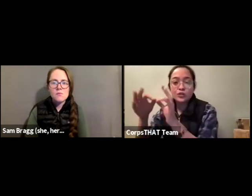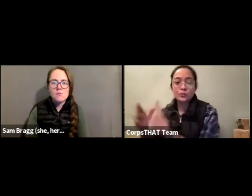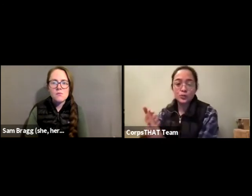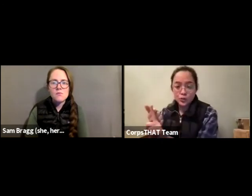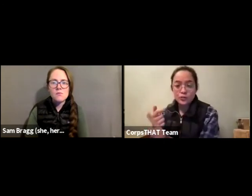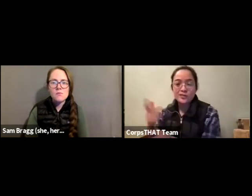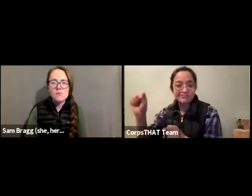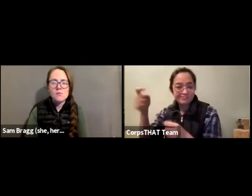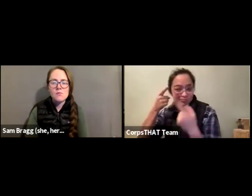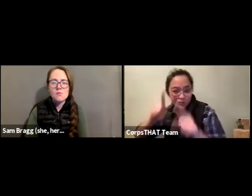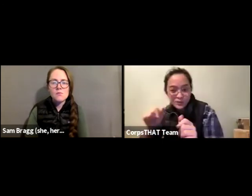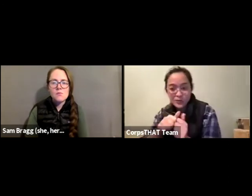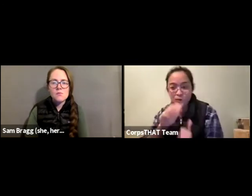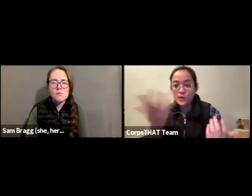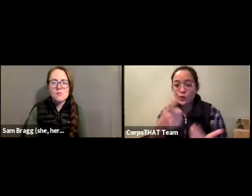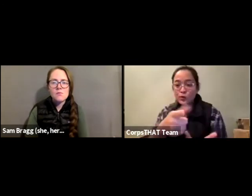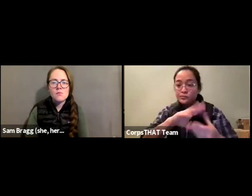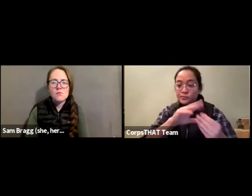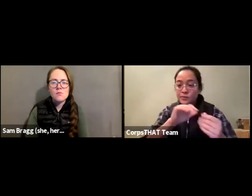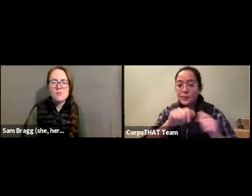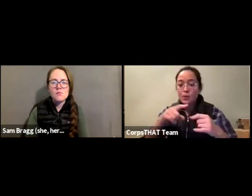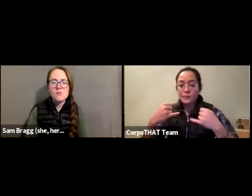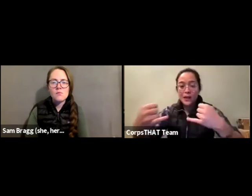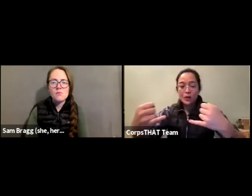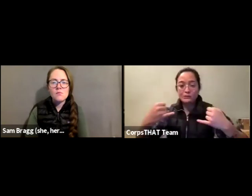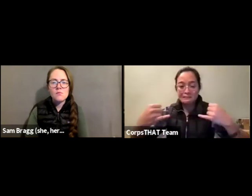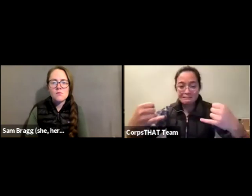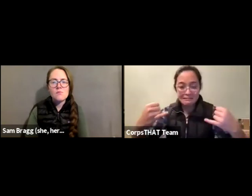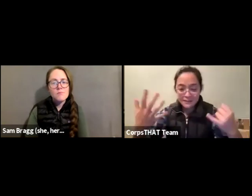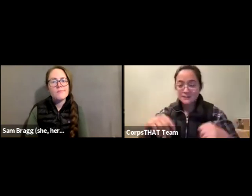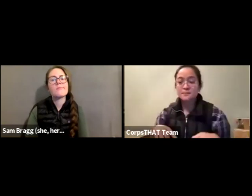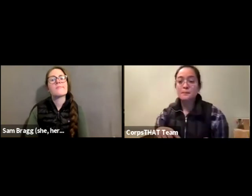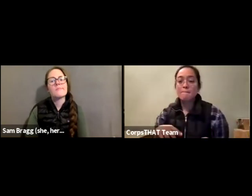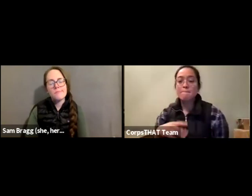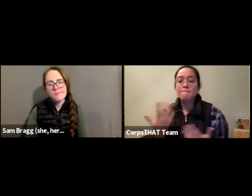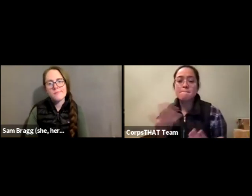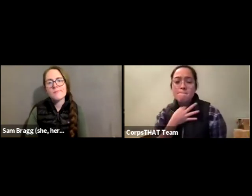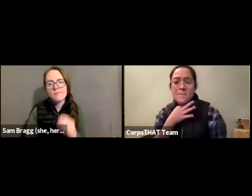experience and especially with interpreters who are outdoor interpreters and inventor interpreters